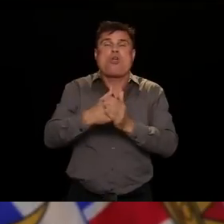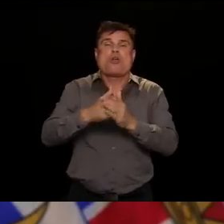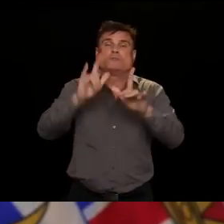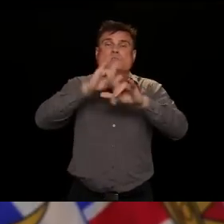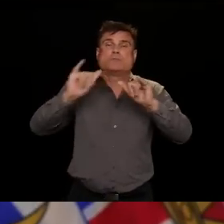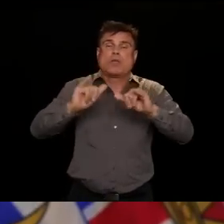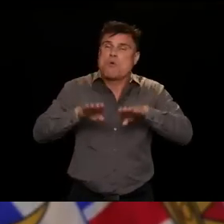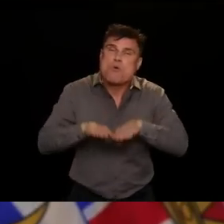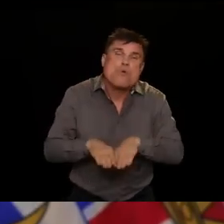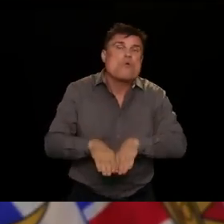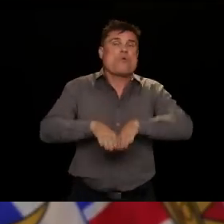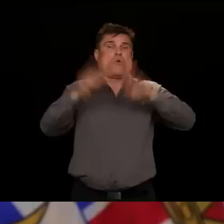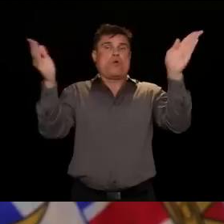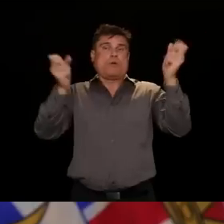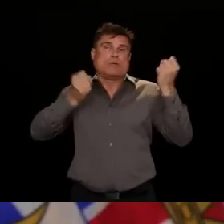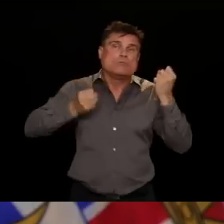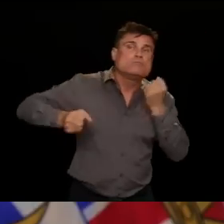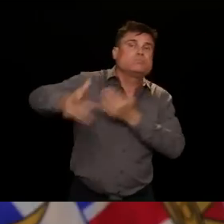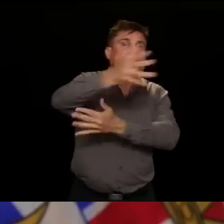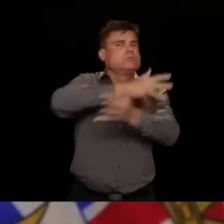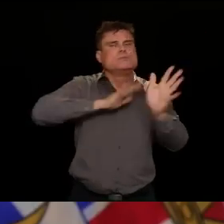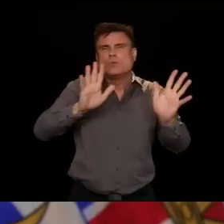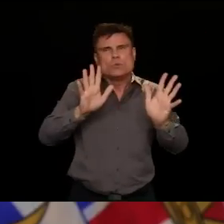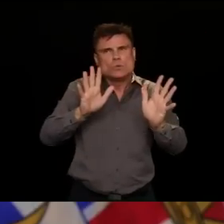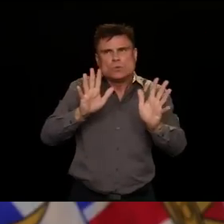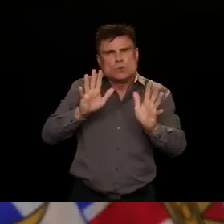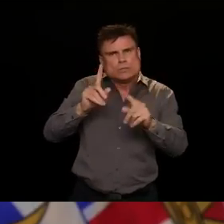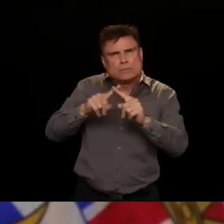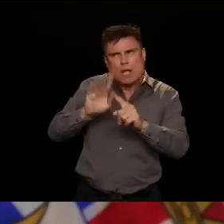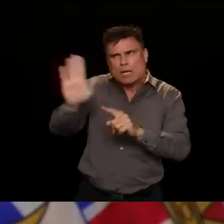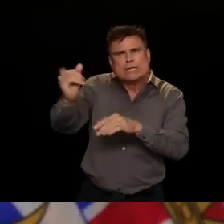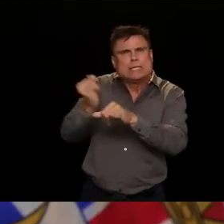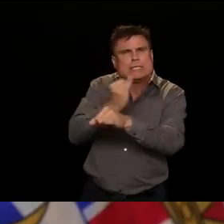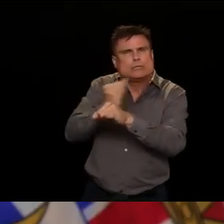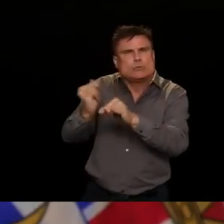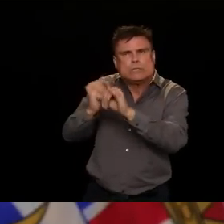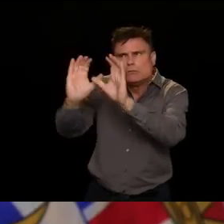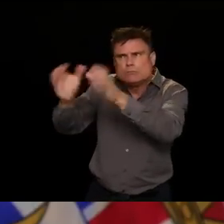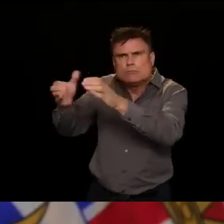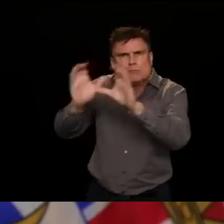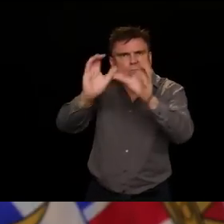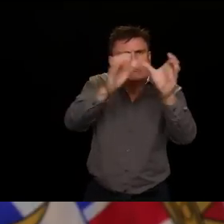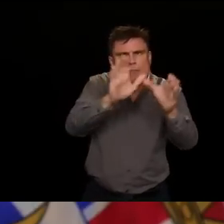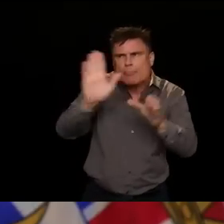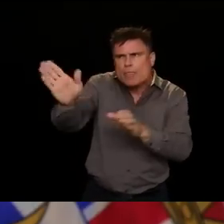in a place where we can move to supporting the safe opening